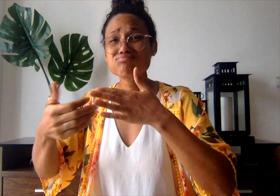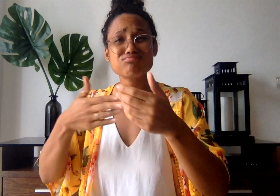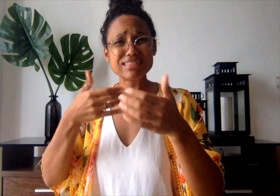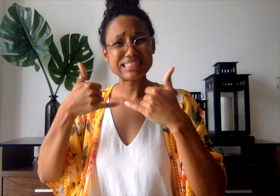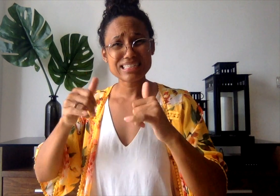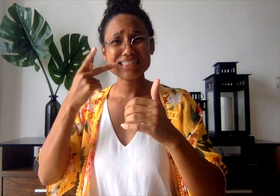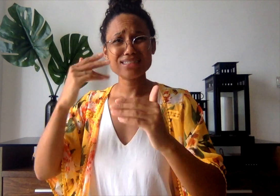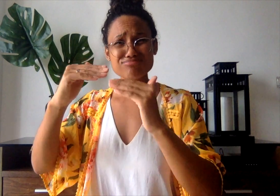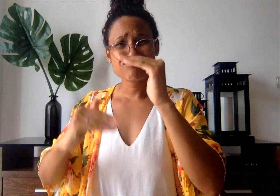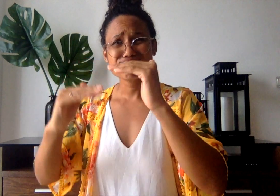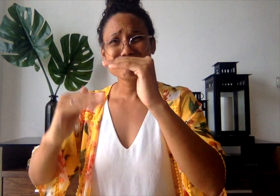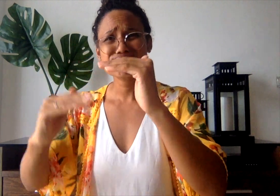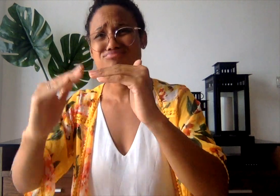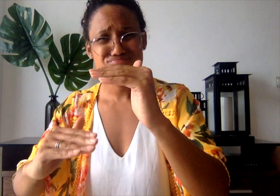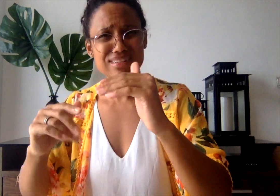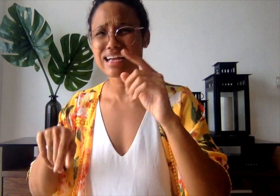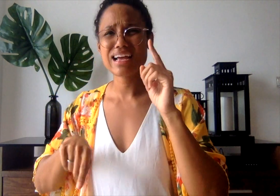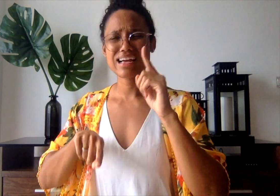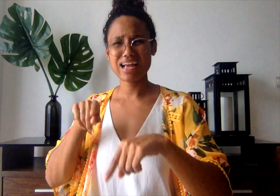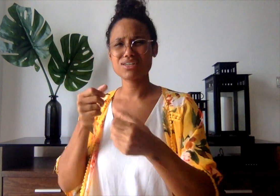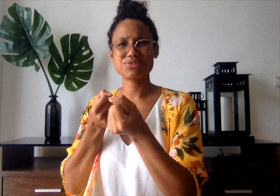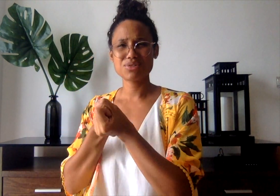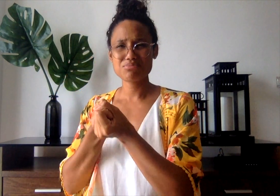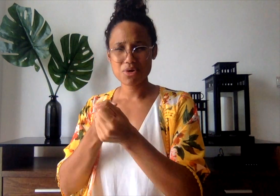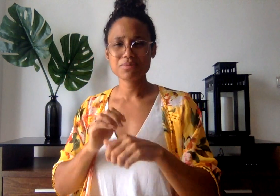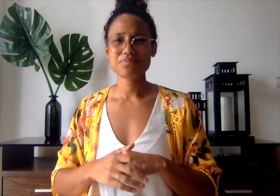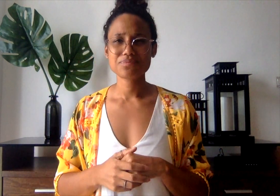This didn't take into account the disparities that exist in these countries.